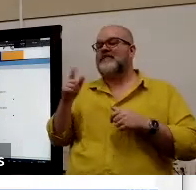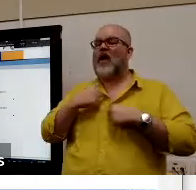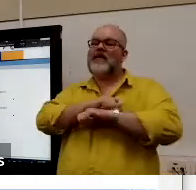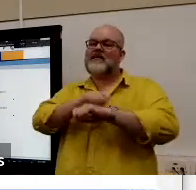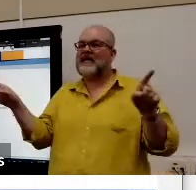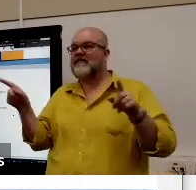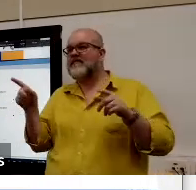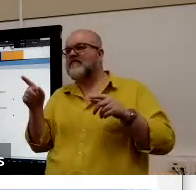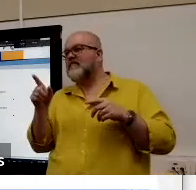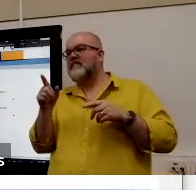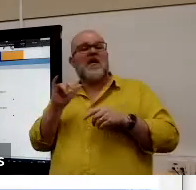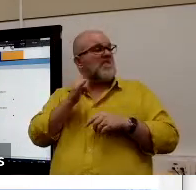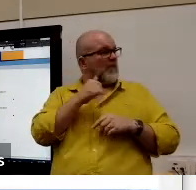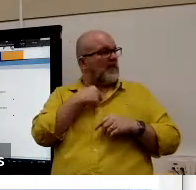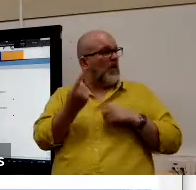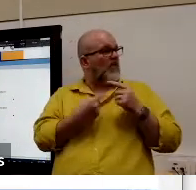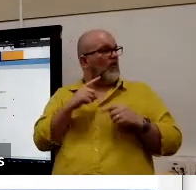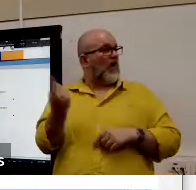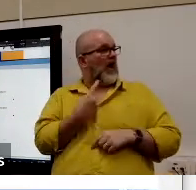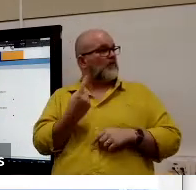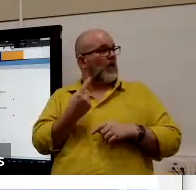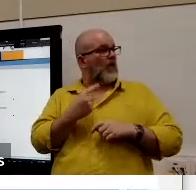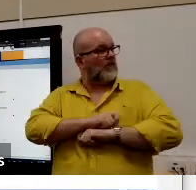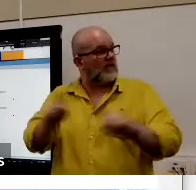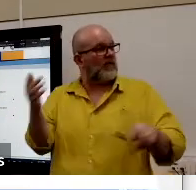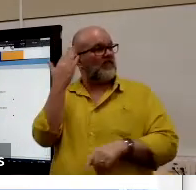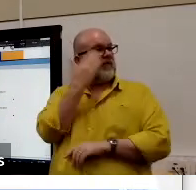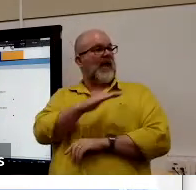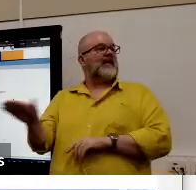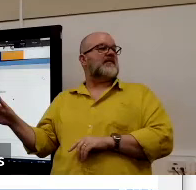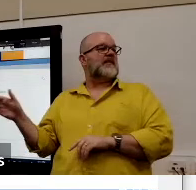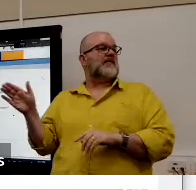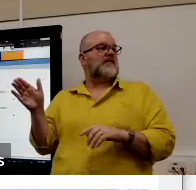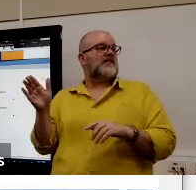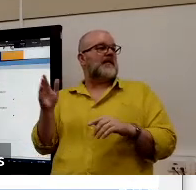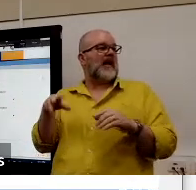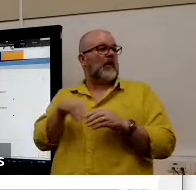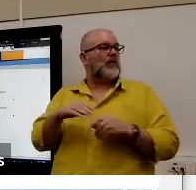Good but I will resend that email so maybe I'll do another round with the emails just